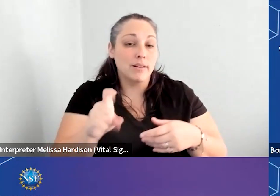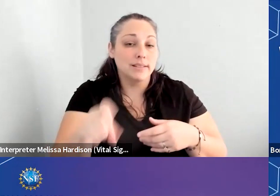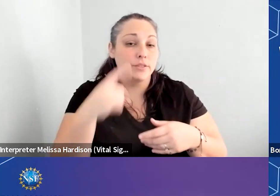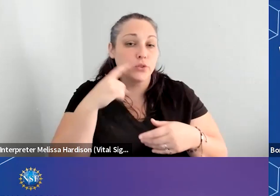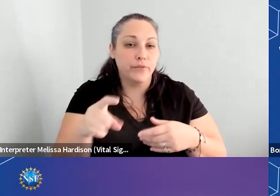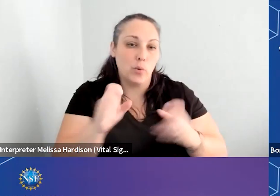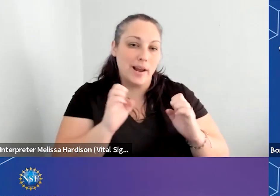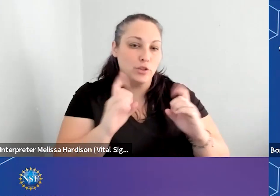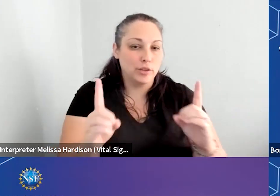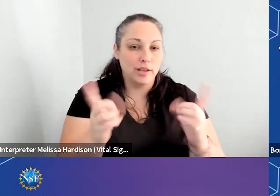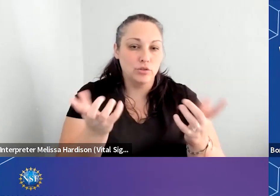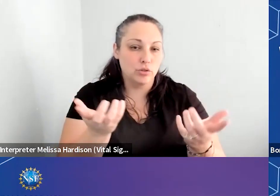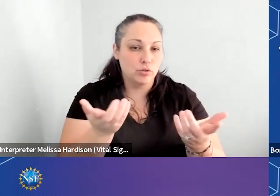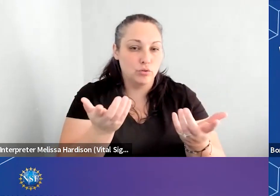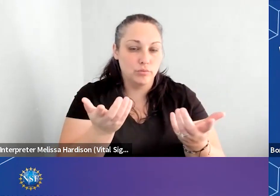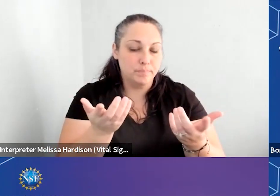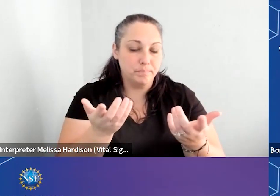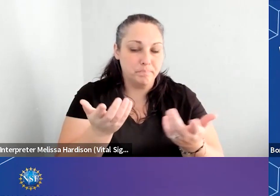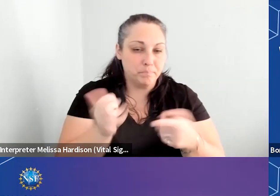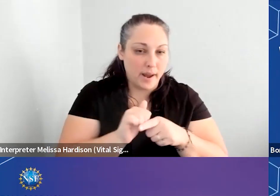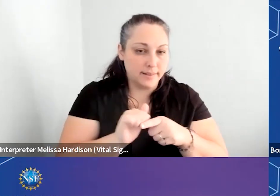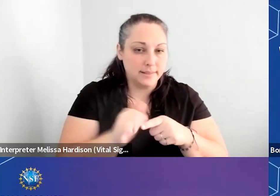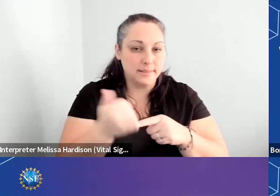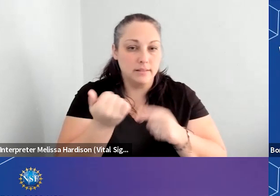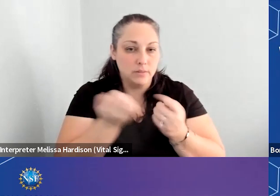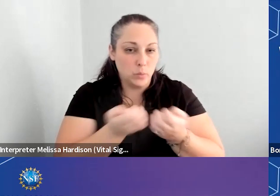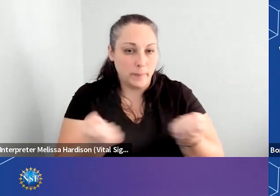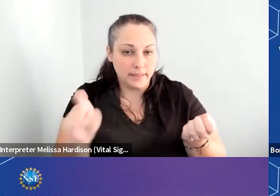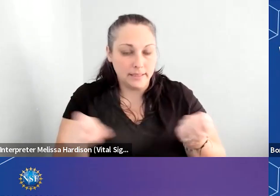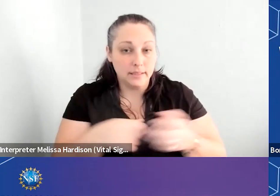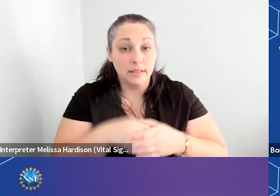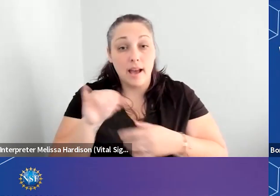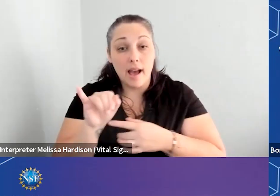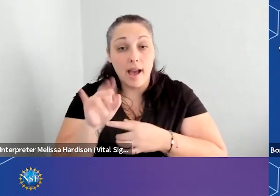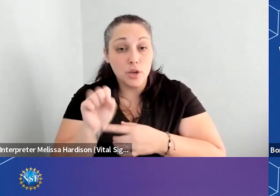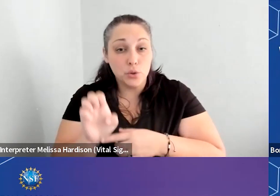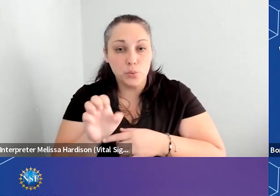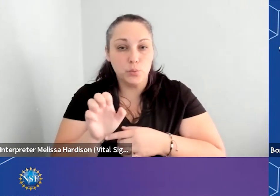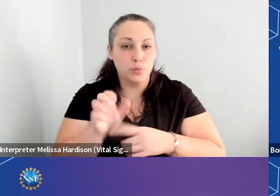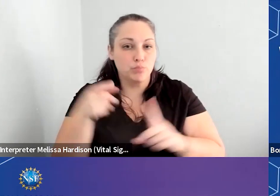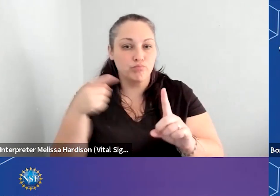But it's important to keep in mind that the goal of IUSE is not just to supply materials.